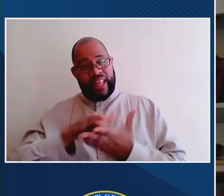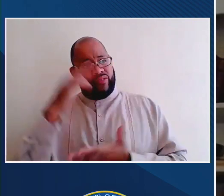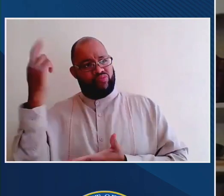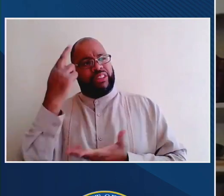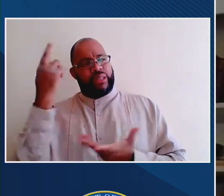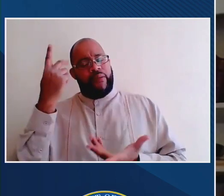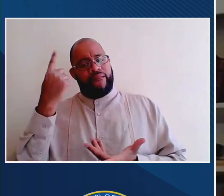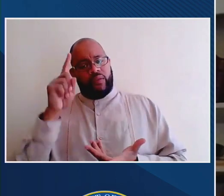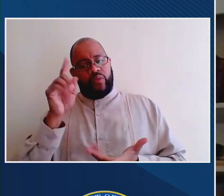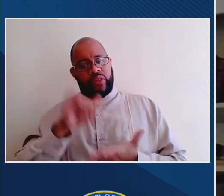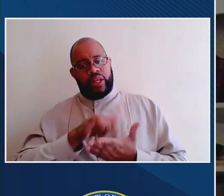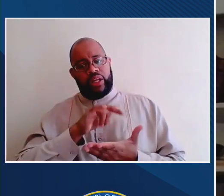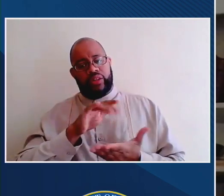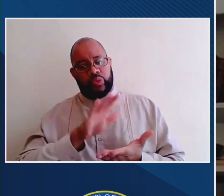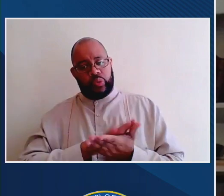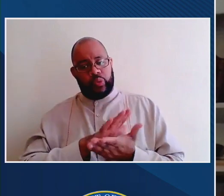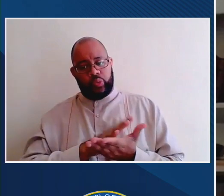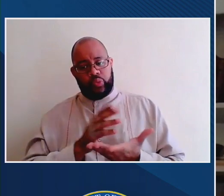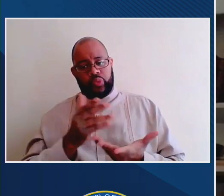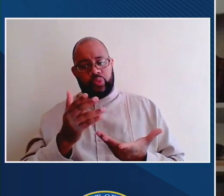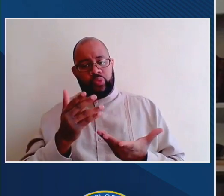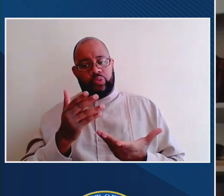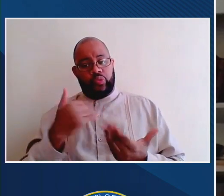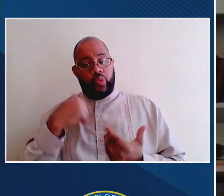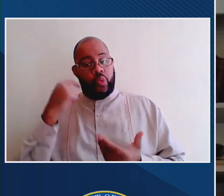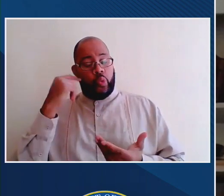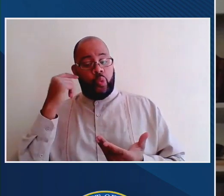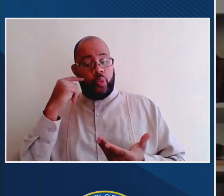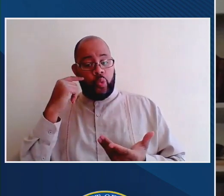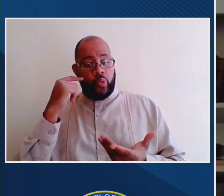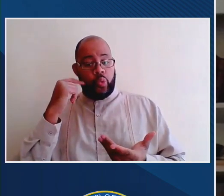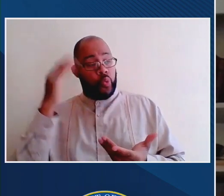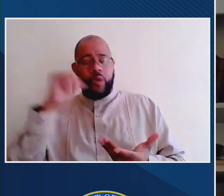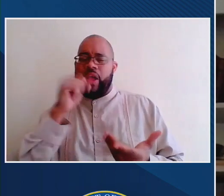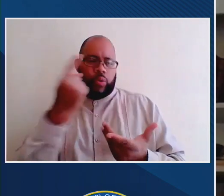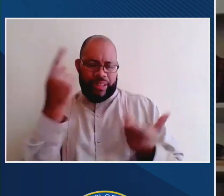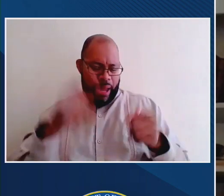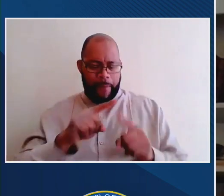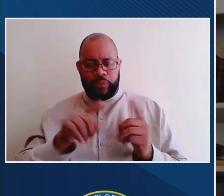schools have- we hope- we know this doesn't always happen. But, you know, schools should close in an orderly